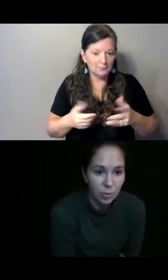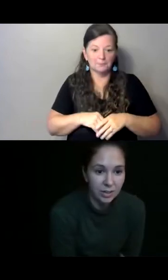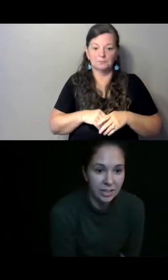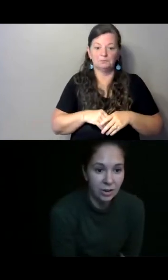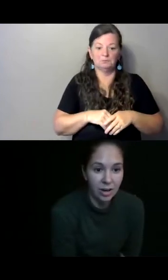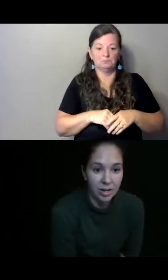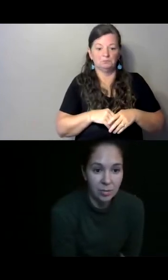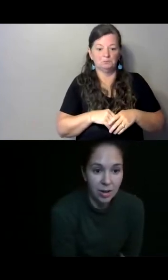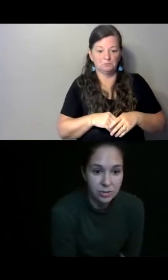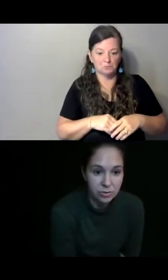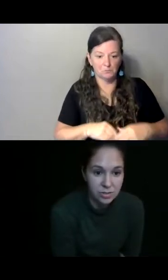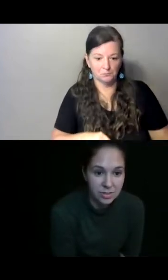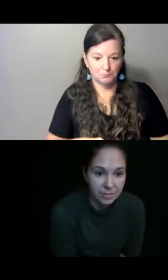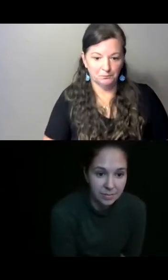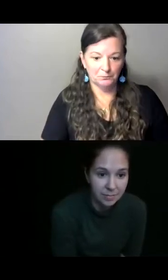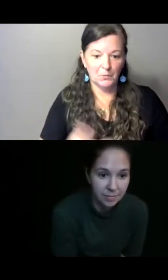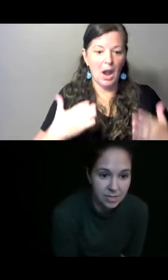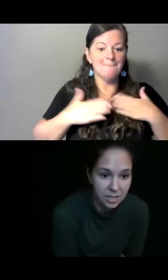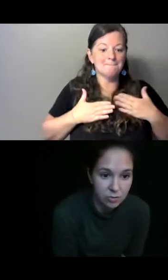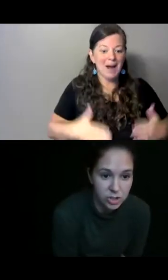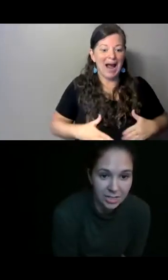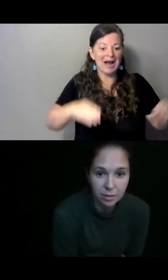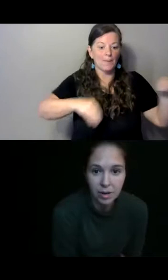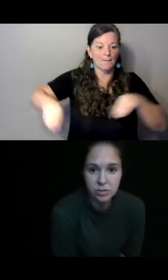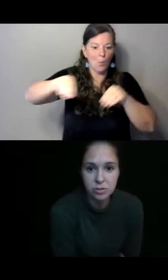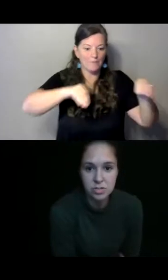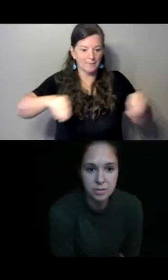Working on puzzles. Self-Checking puzzles,